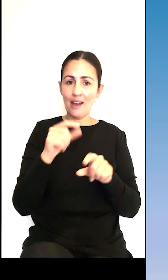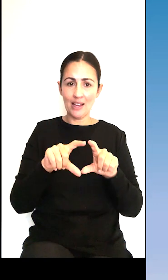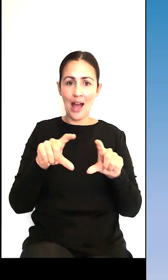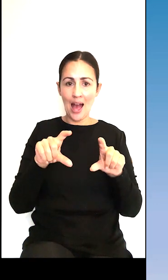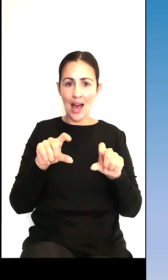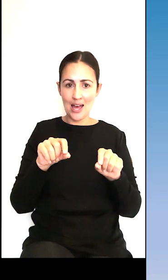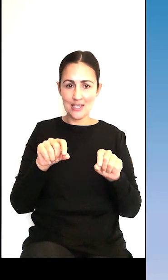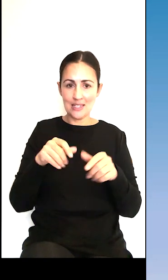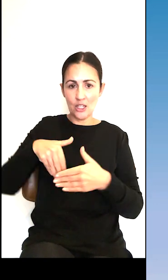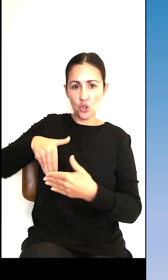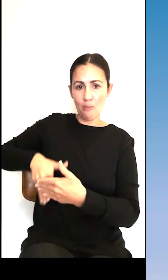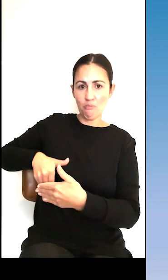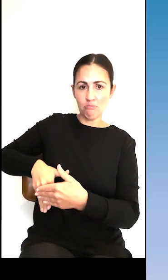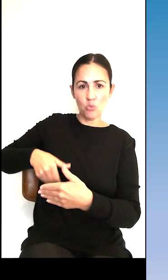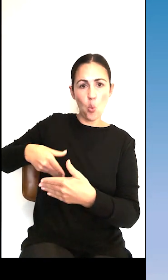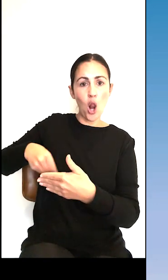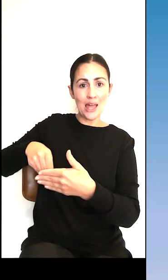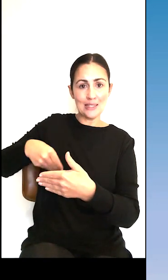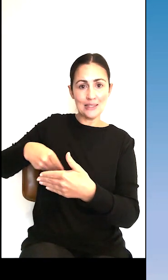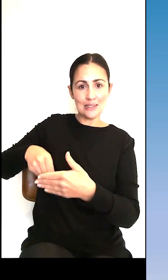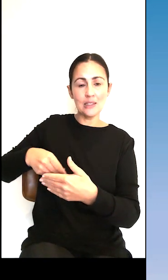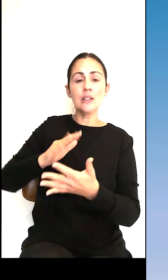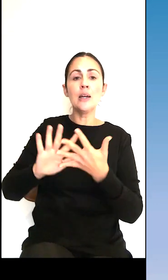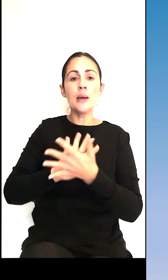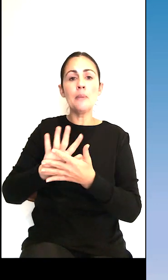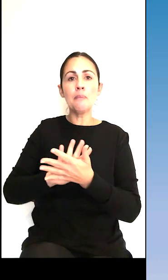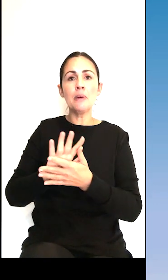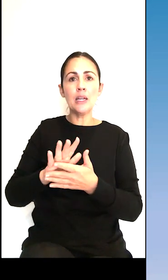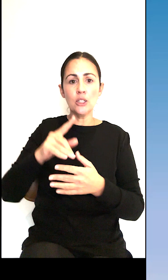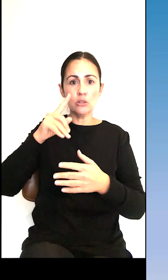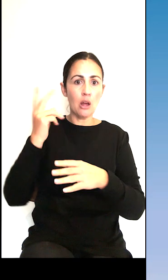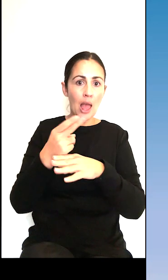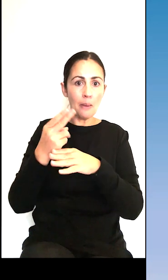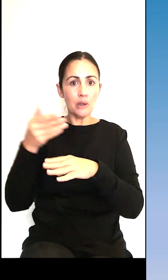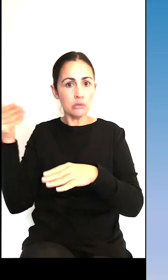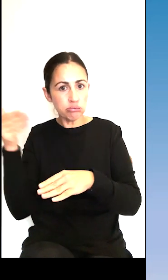indicating you have an advance care directive and your substitute decision maker details.